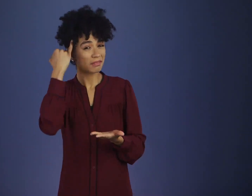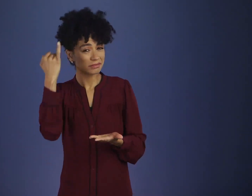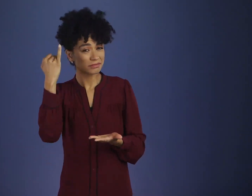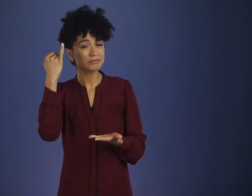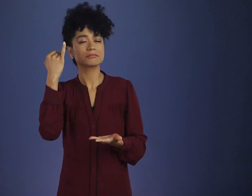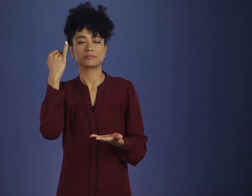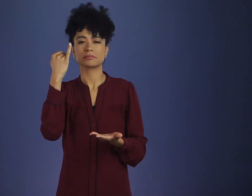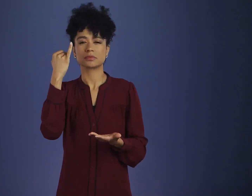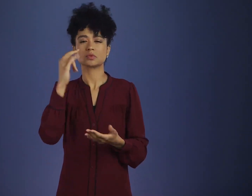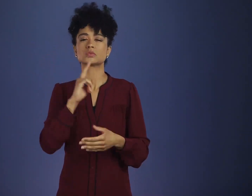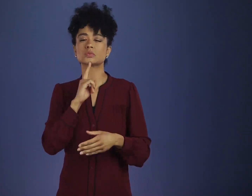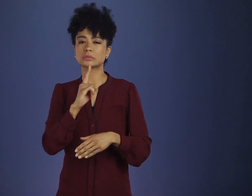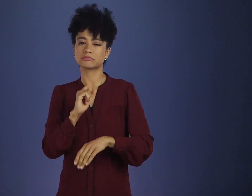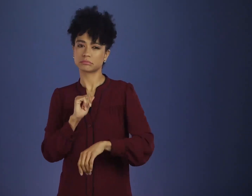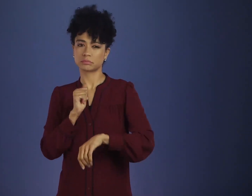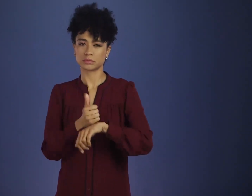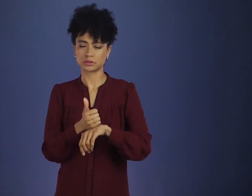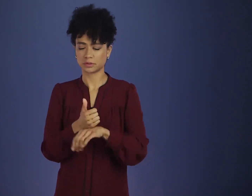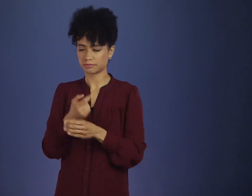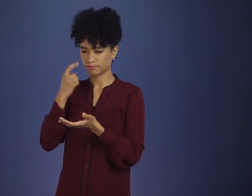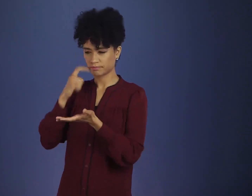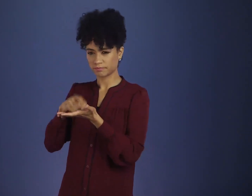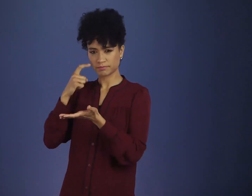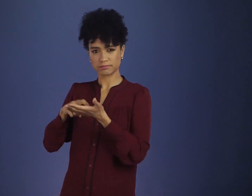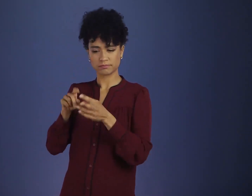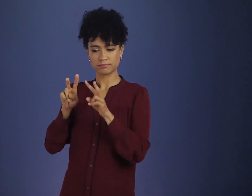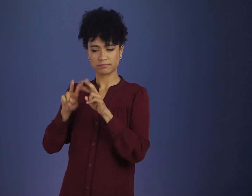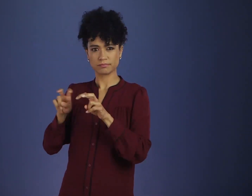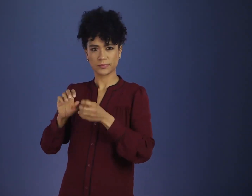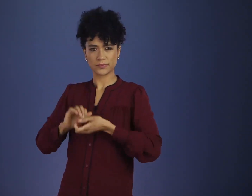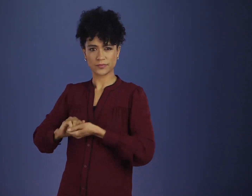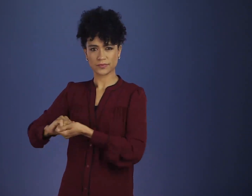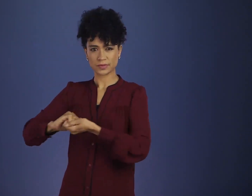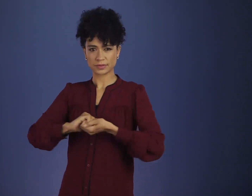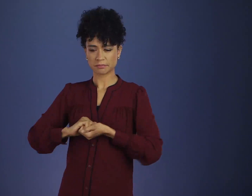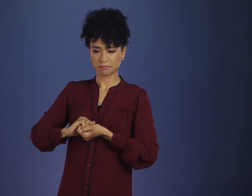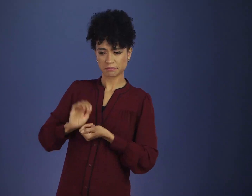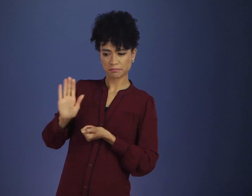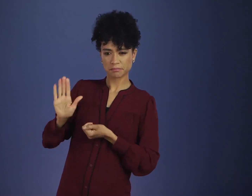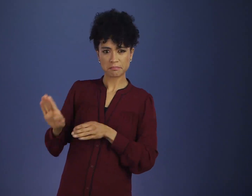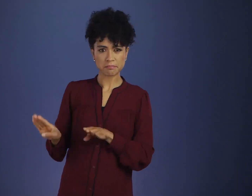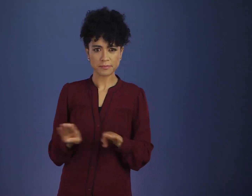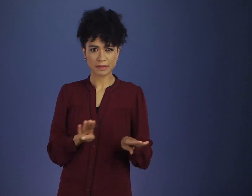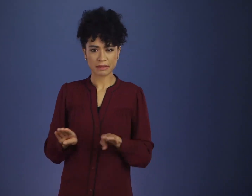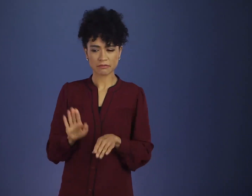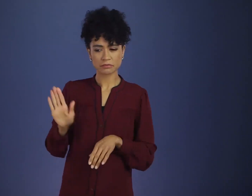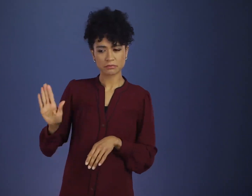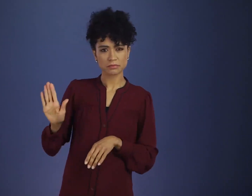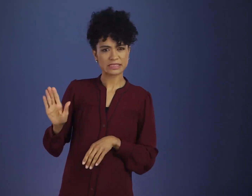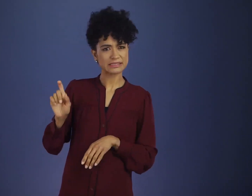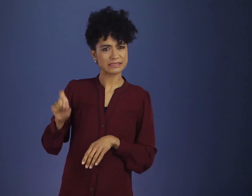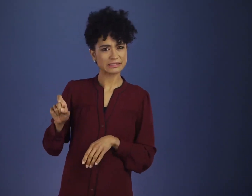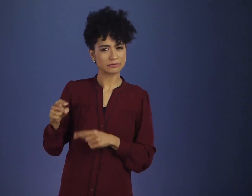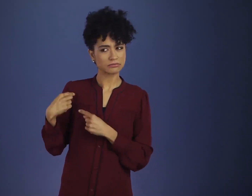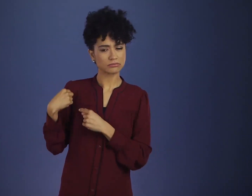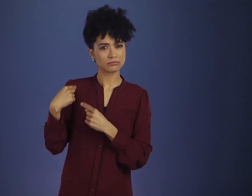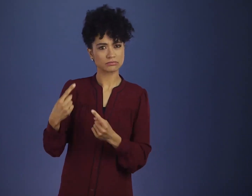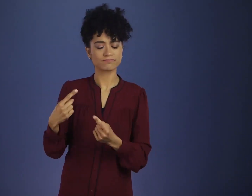though some ideas upon which success finally depended were the result of noting the behavior and needs of the Fellowship itself.